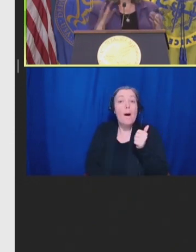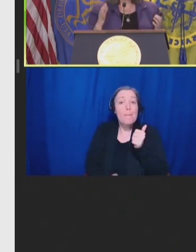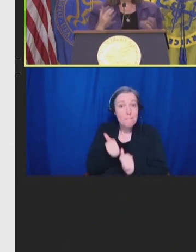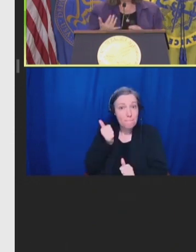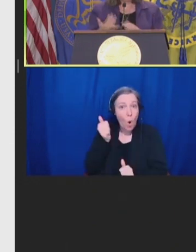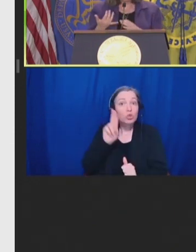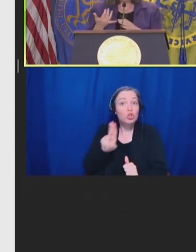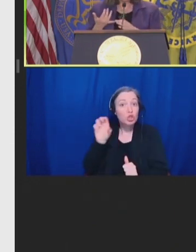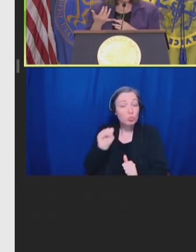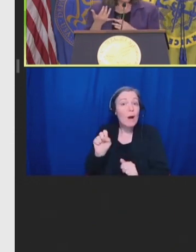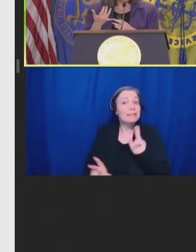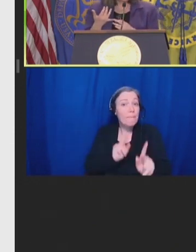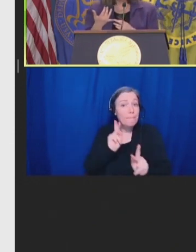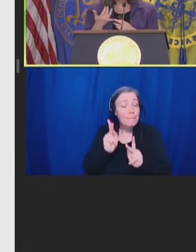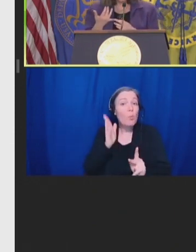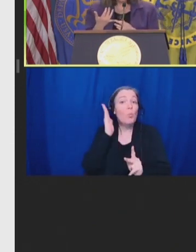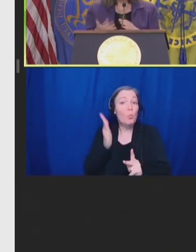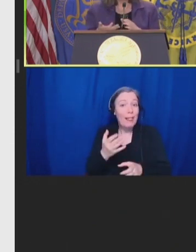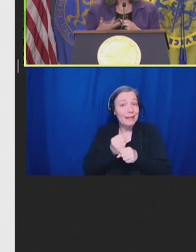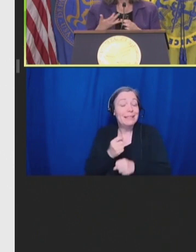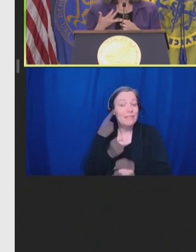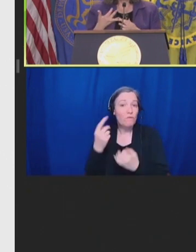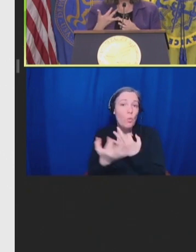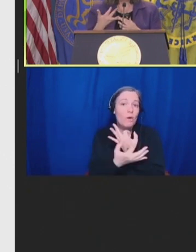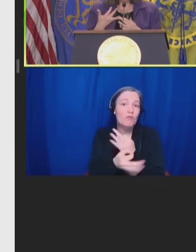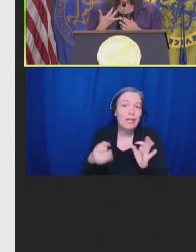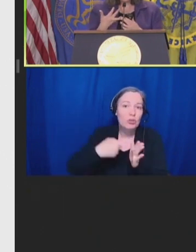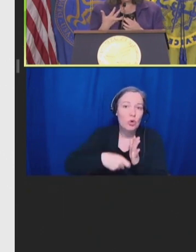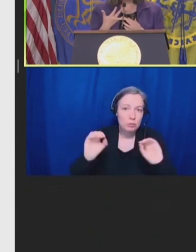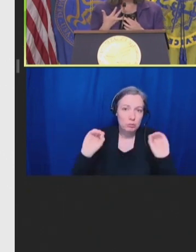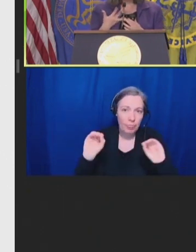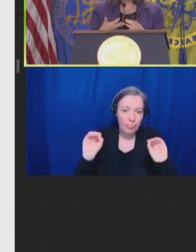through either Vaccines For Children, the Children's Health Insurance Program,